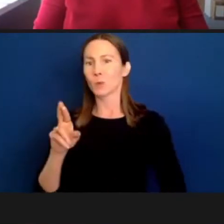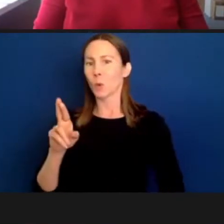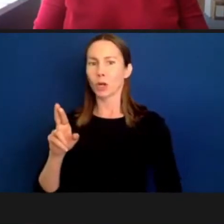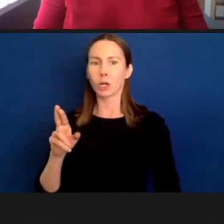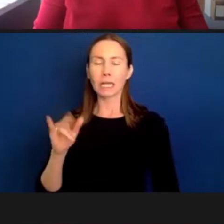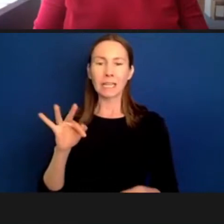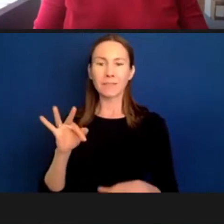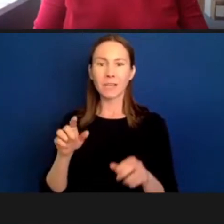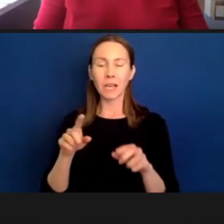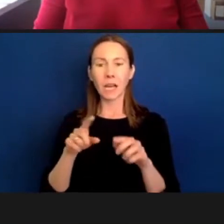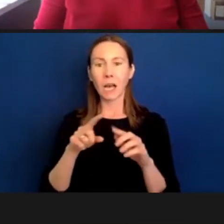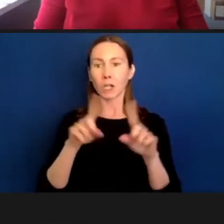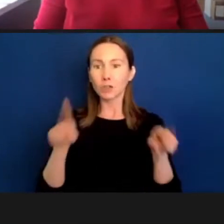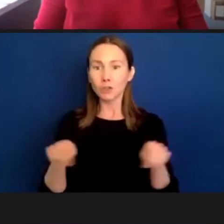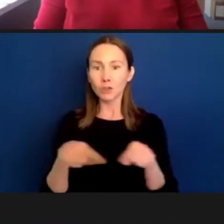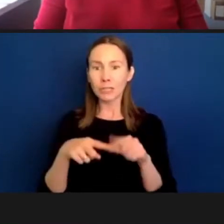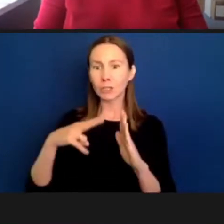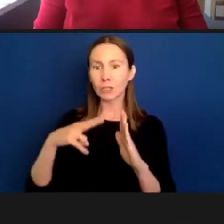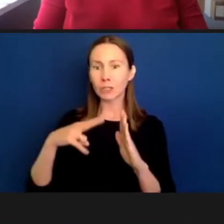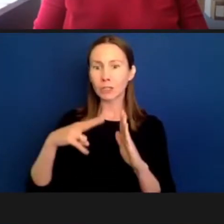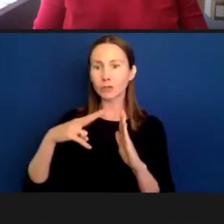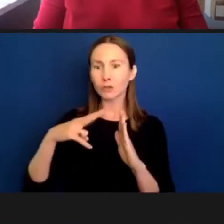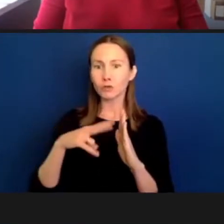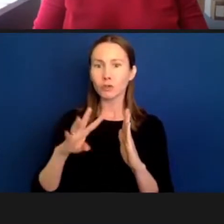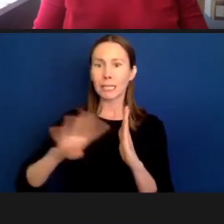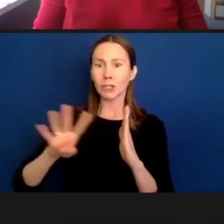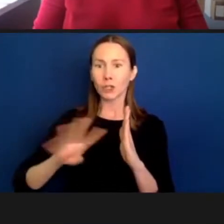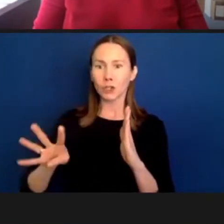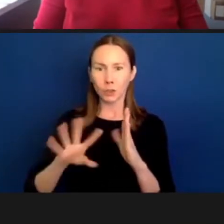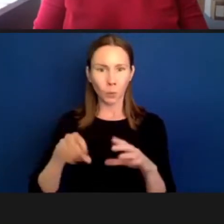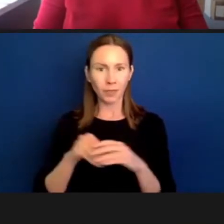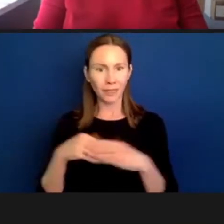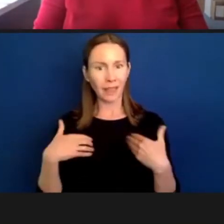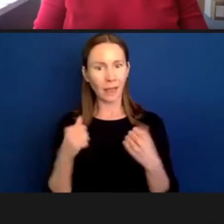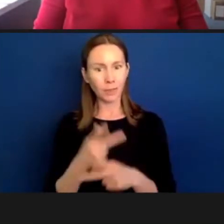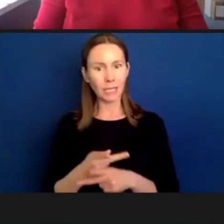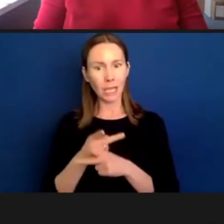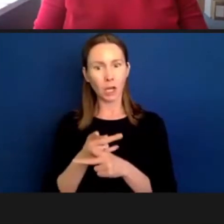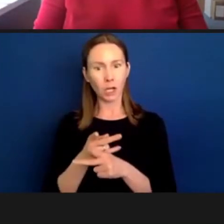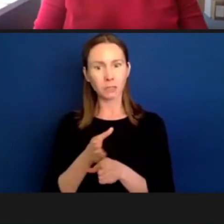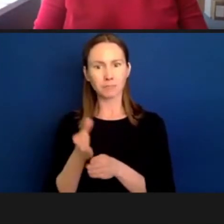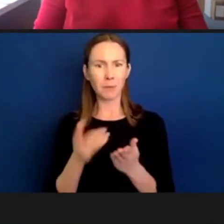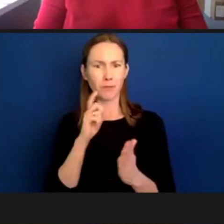reader in the healthcare space may recognize how poorly we do in healthcare.